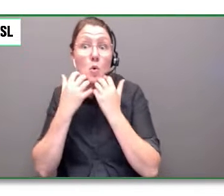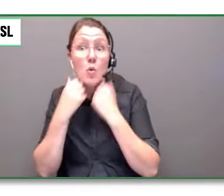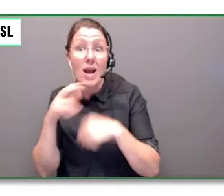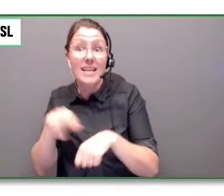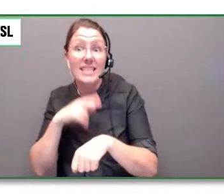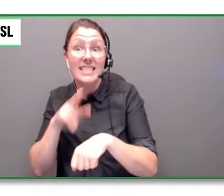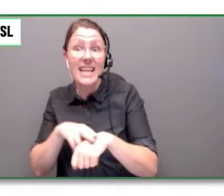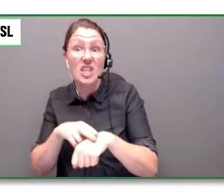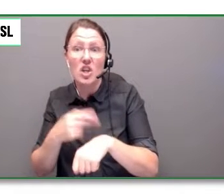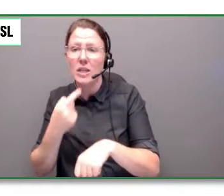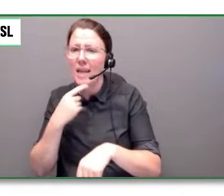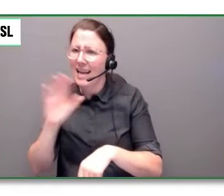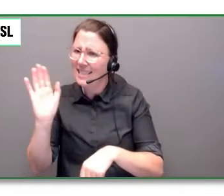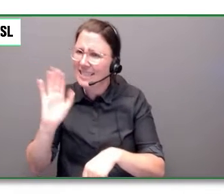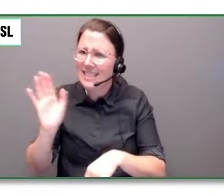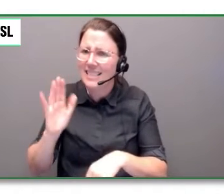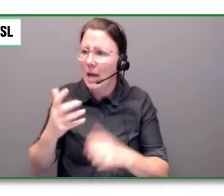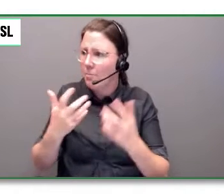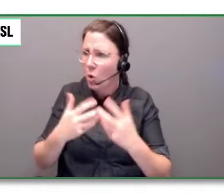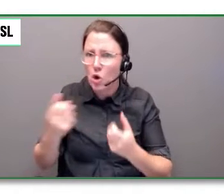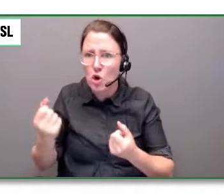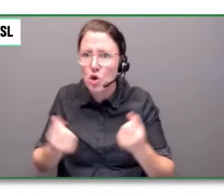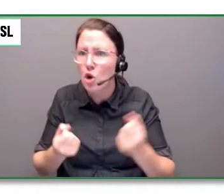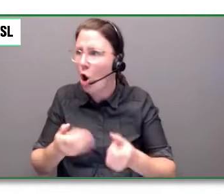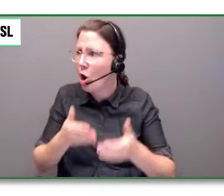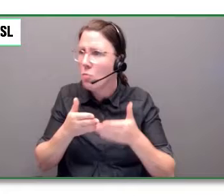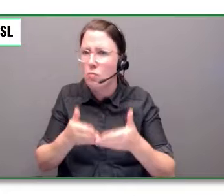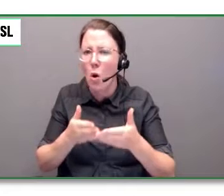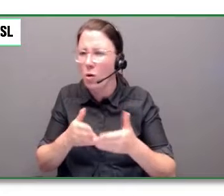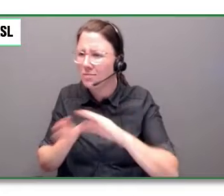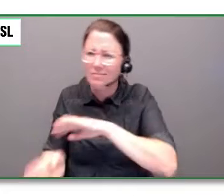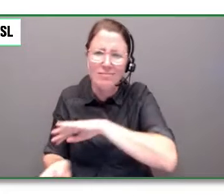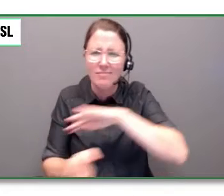incompatible and that the former can best be experienced understood and